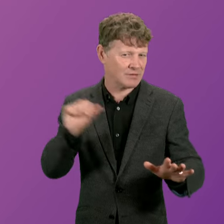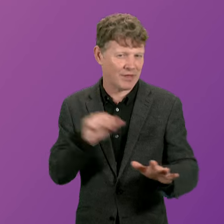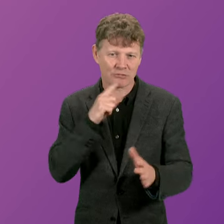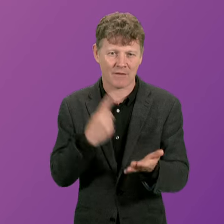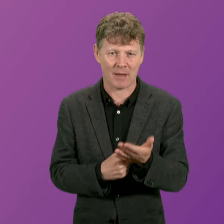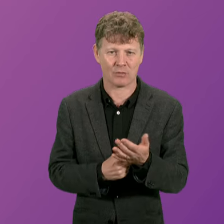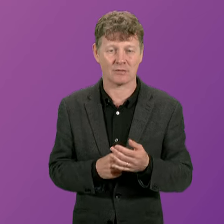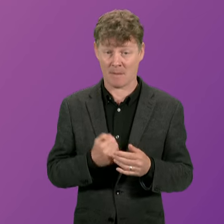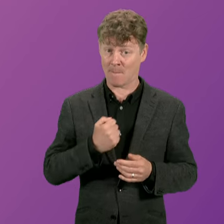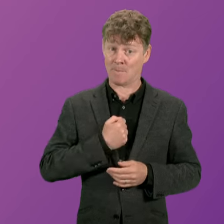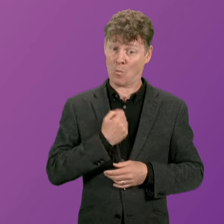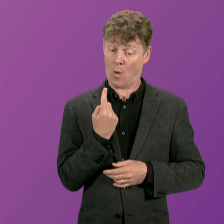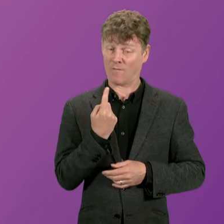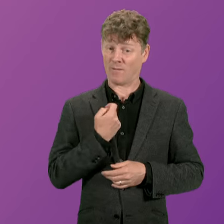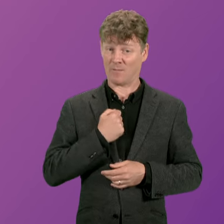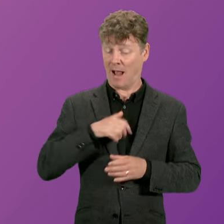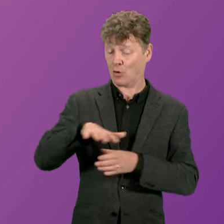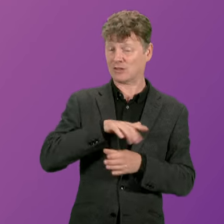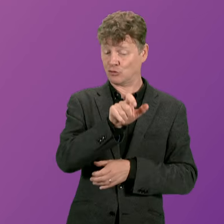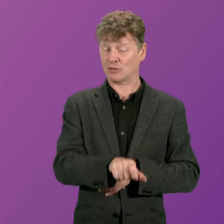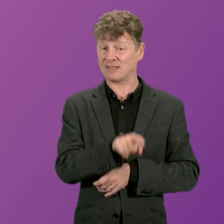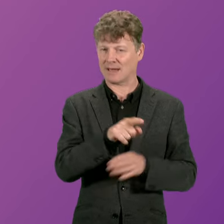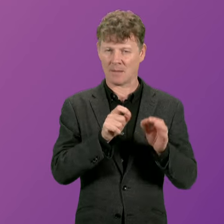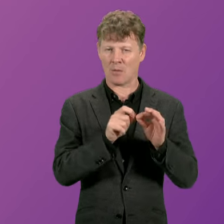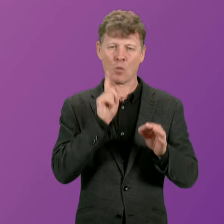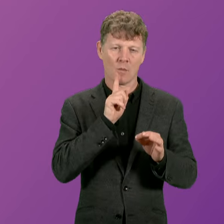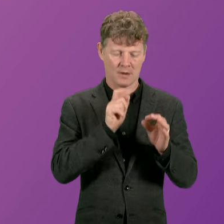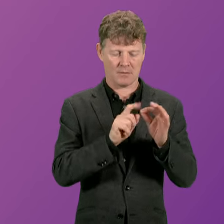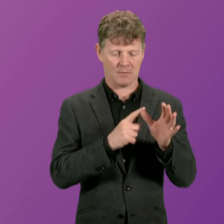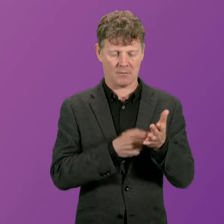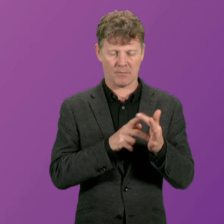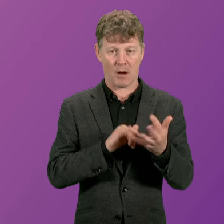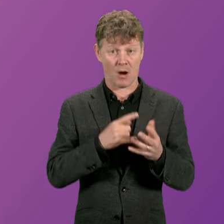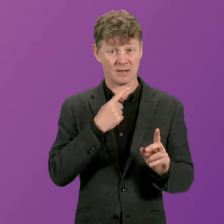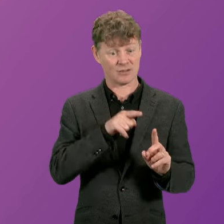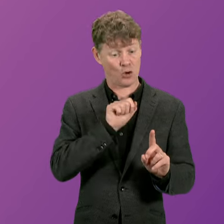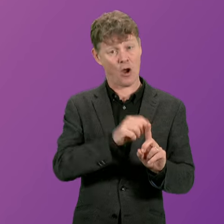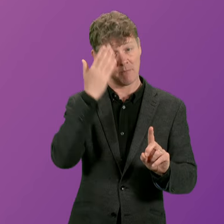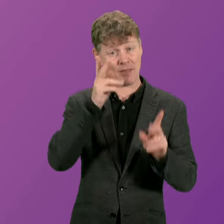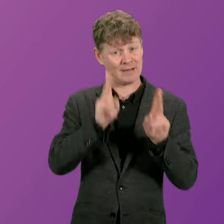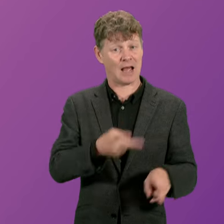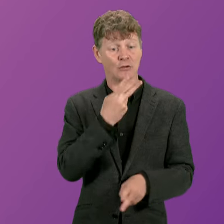Barnes, my constituent, was told that the ashes of her mother, who died in 2021, have been found at